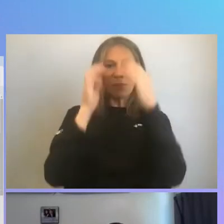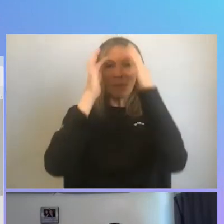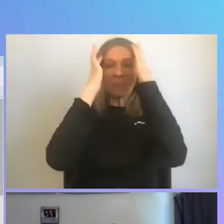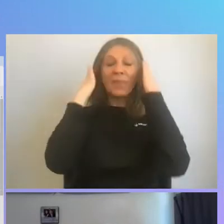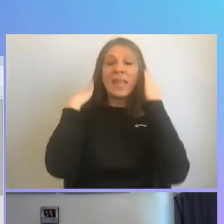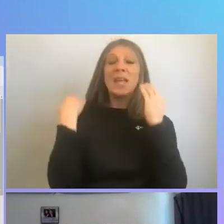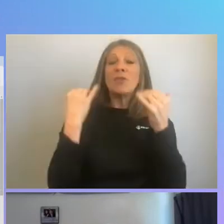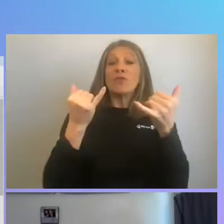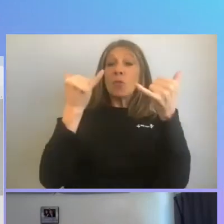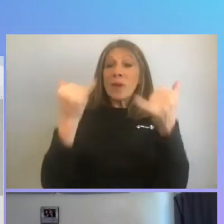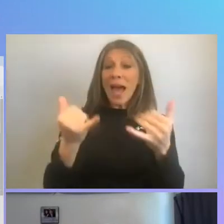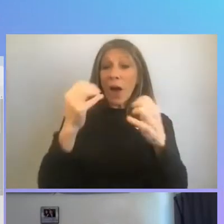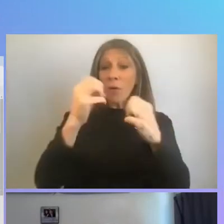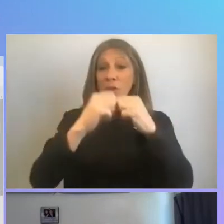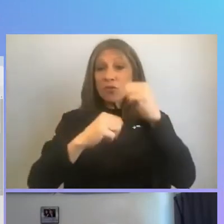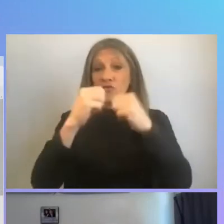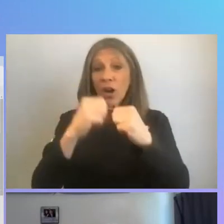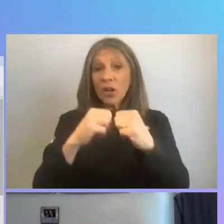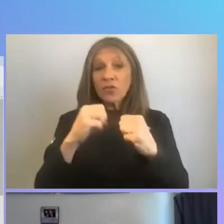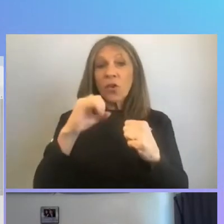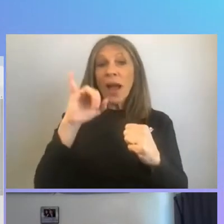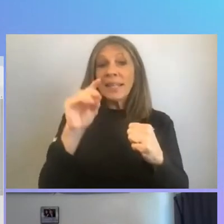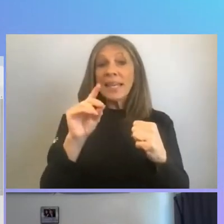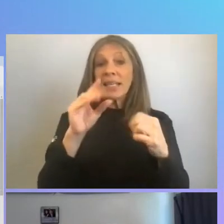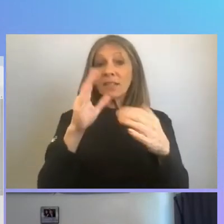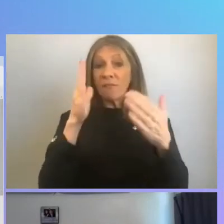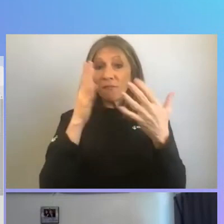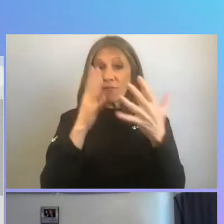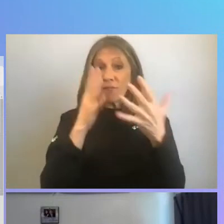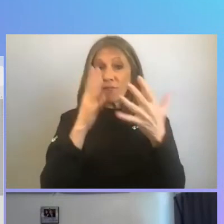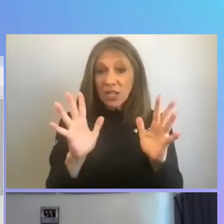has completed, it's showing me structure test results, issues